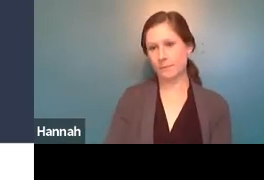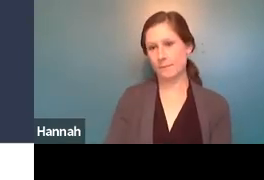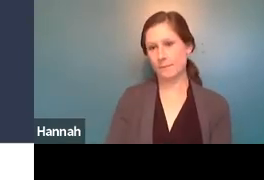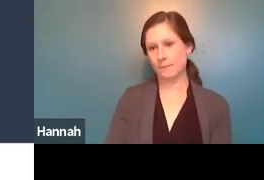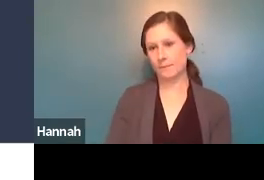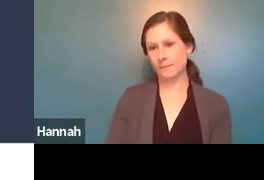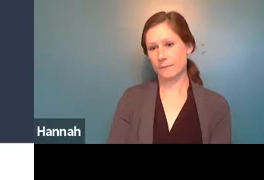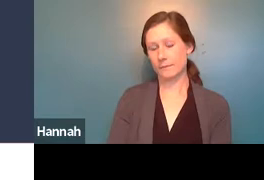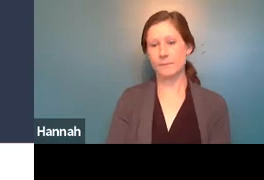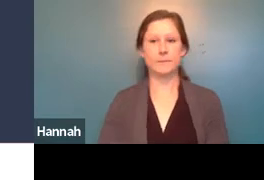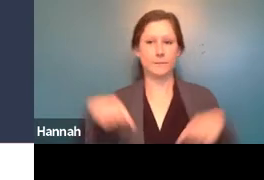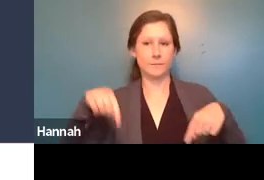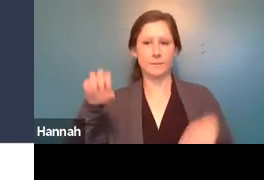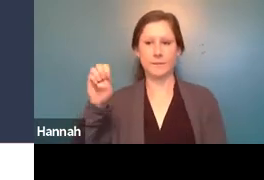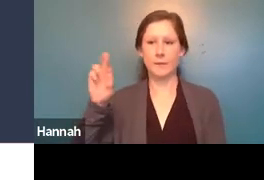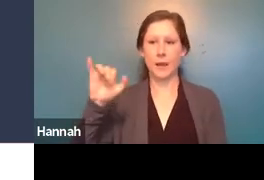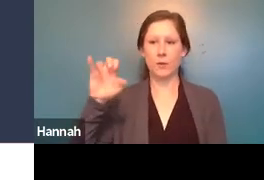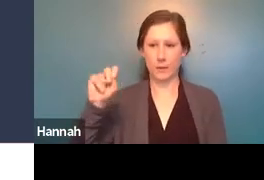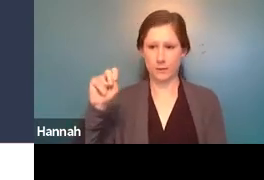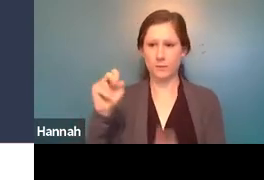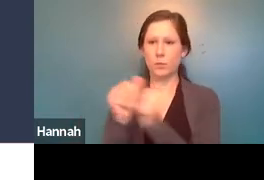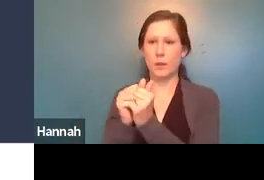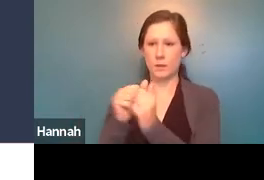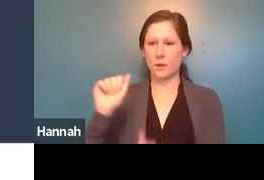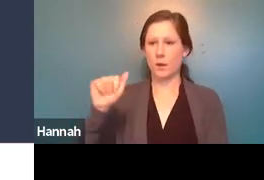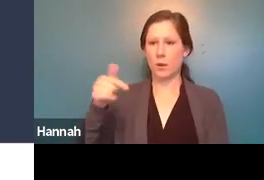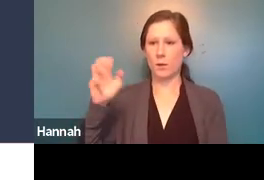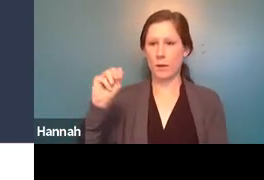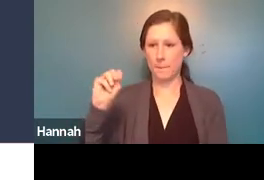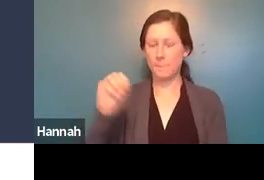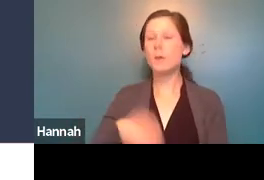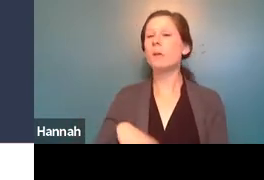Erin: This is Erin with the Aquarium. The answer to that is absolutely.